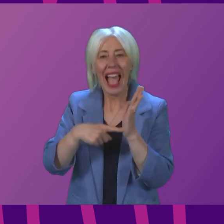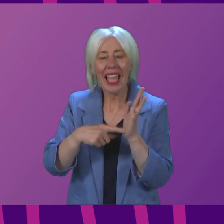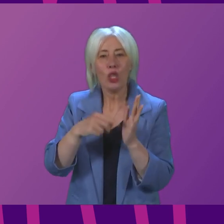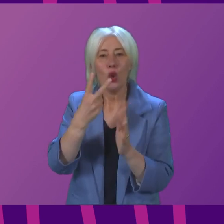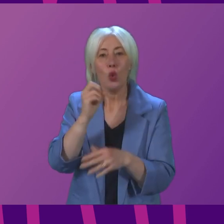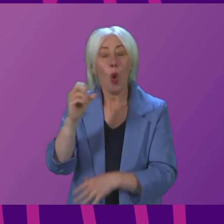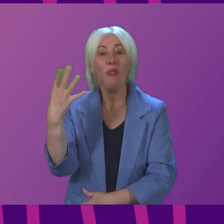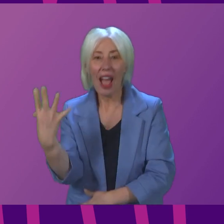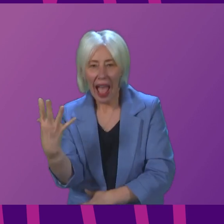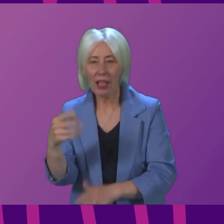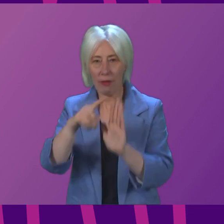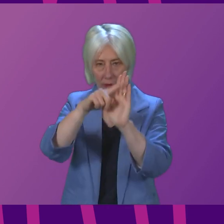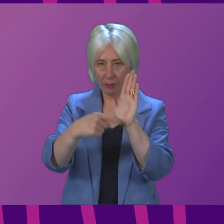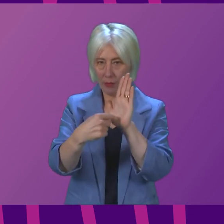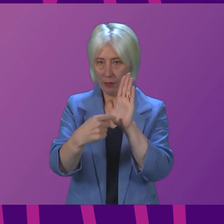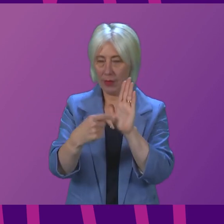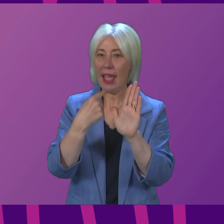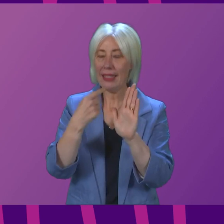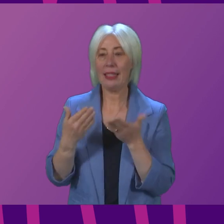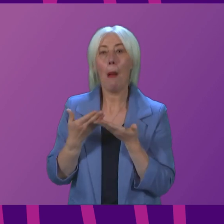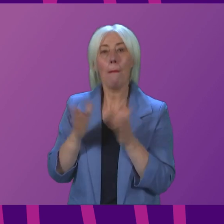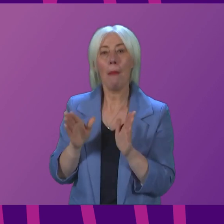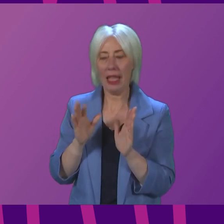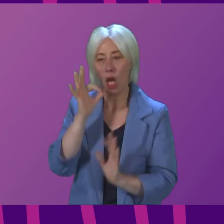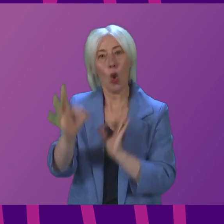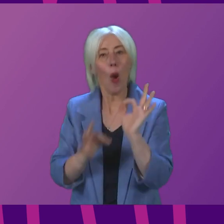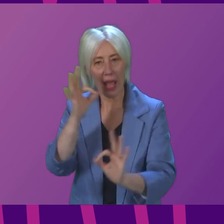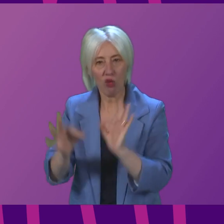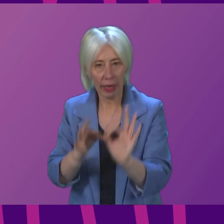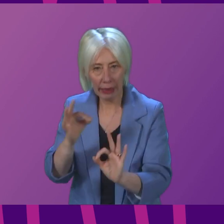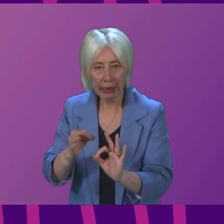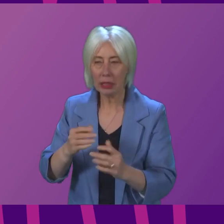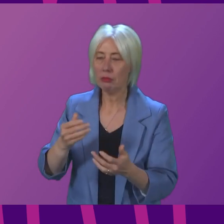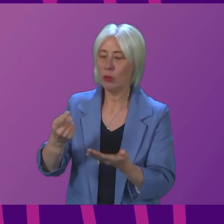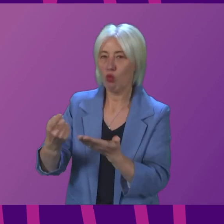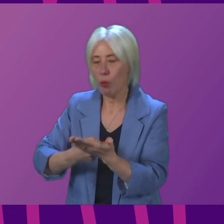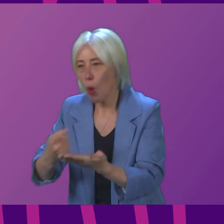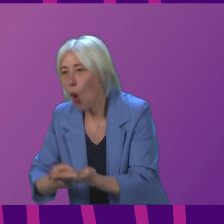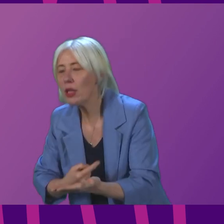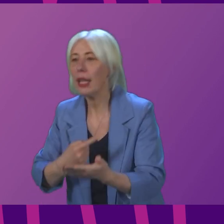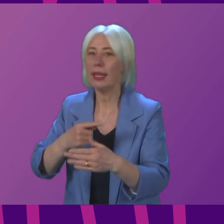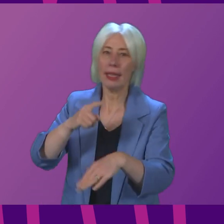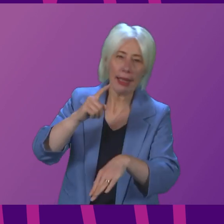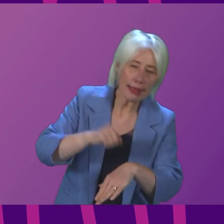The conduct of the public inquiry, the rhythm of reporting and the time taken for it to